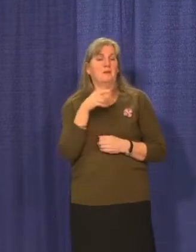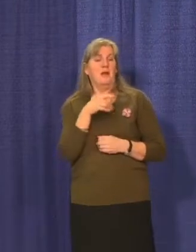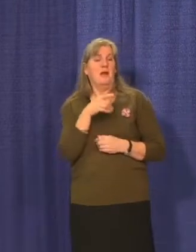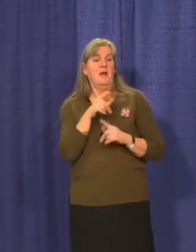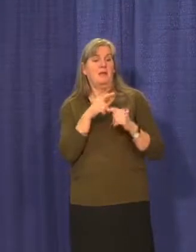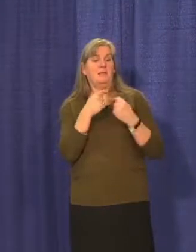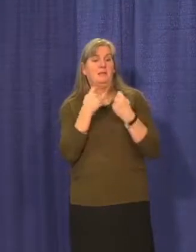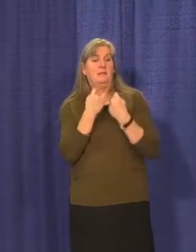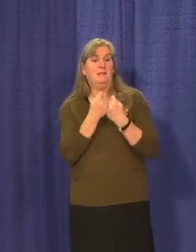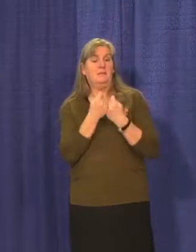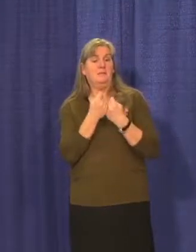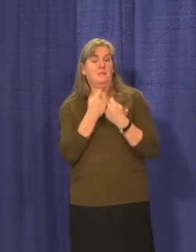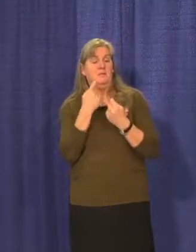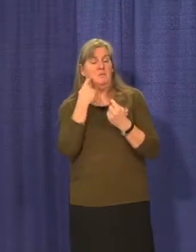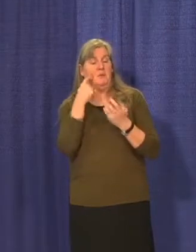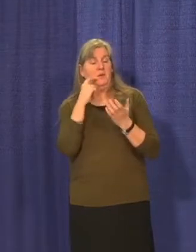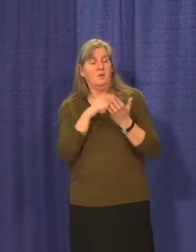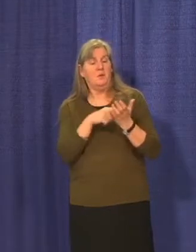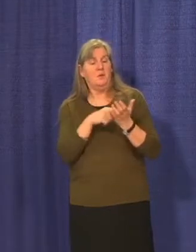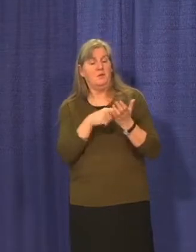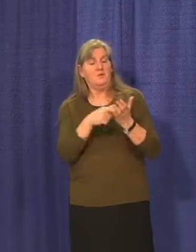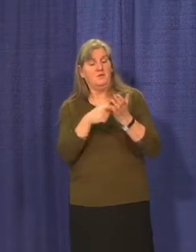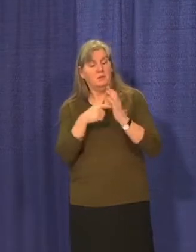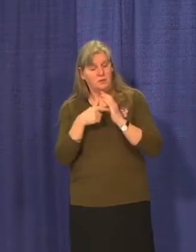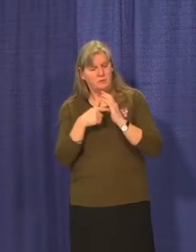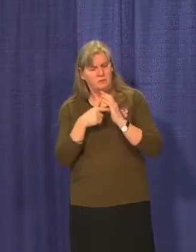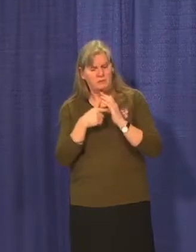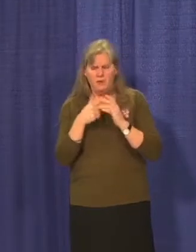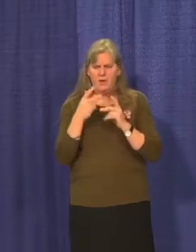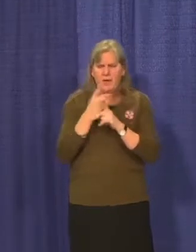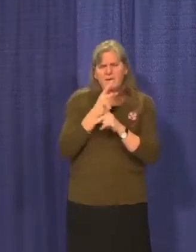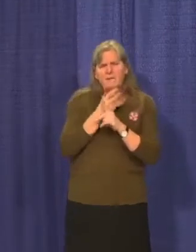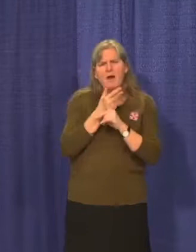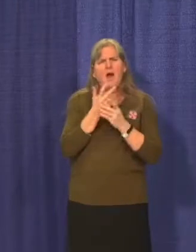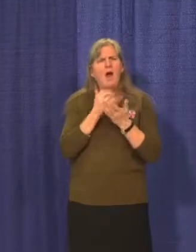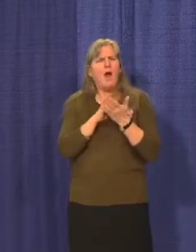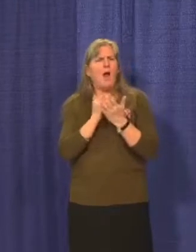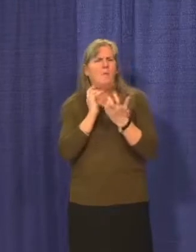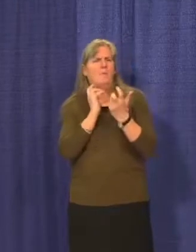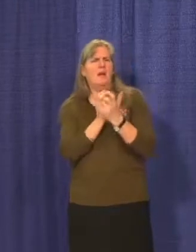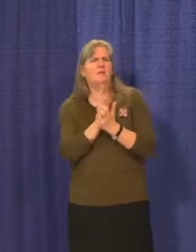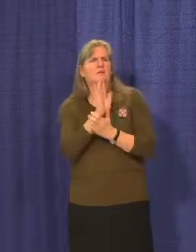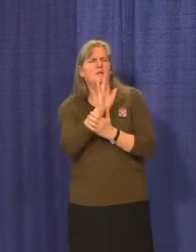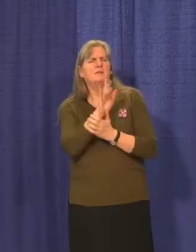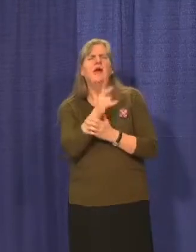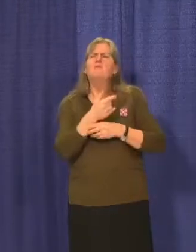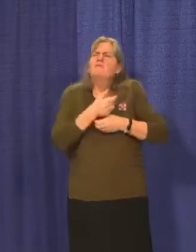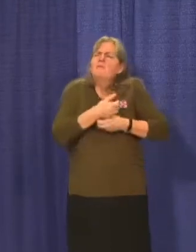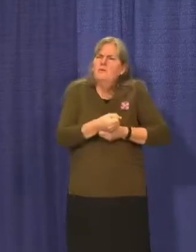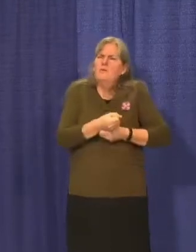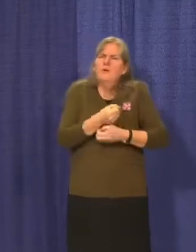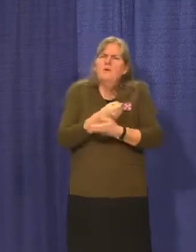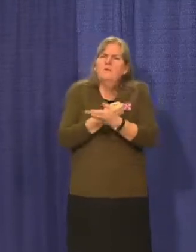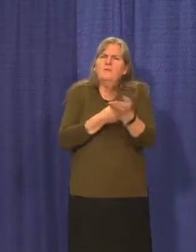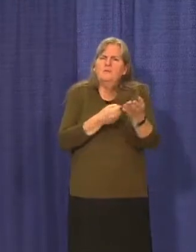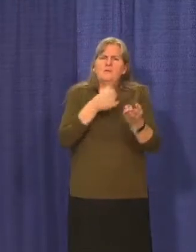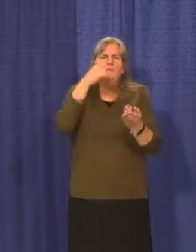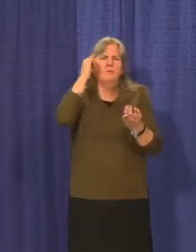there at the clinic is that they would work to find a way.